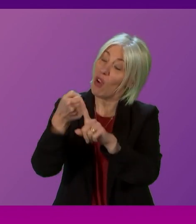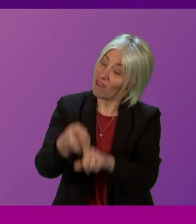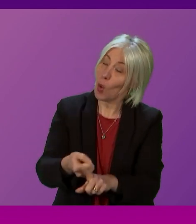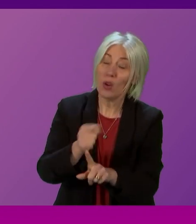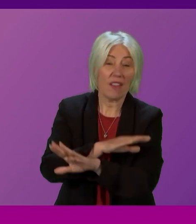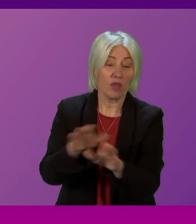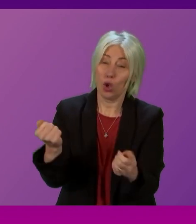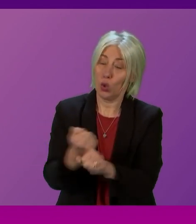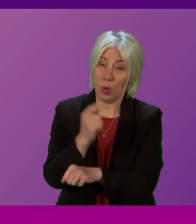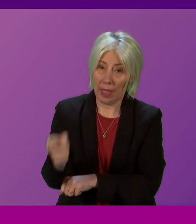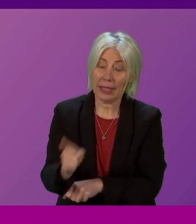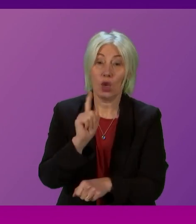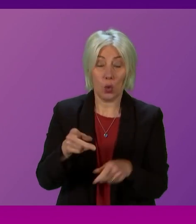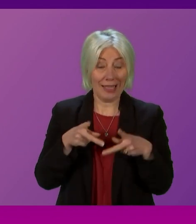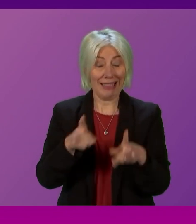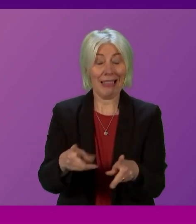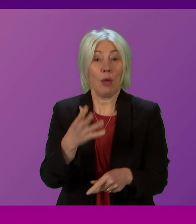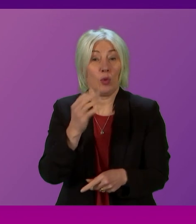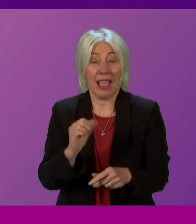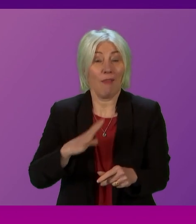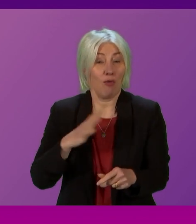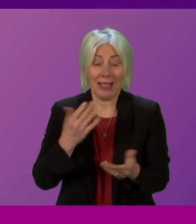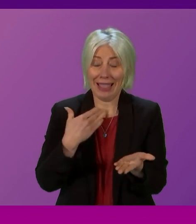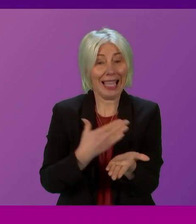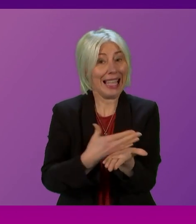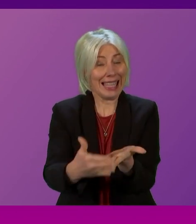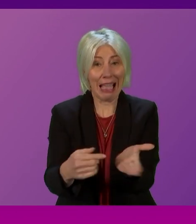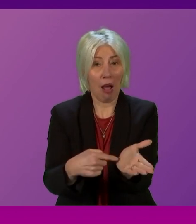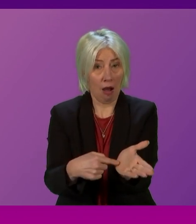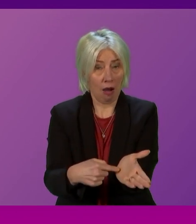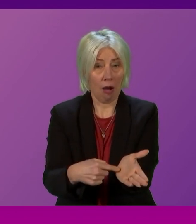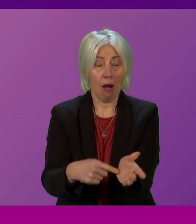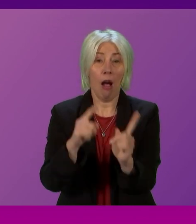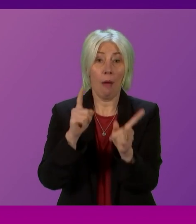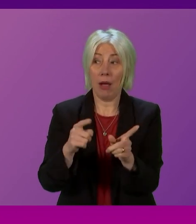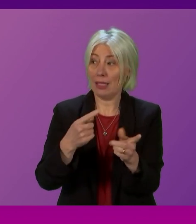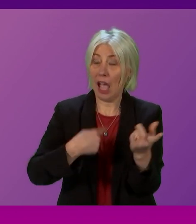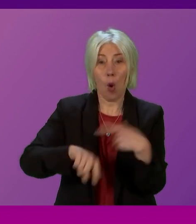Those systems are set out very clearly, but, of course, as part of our consideration of